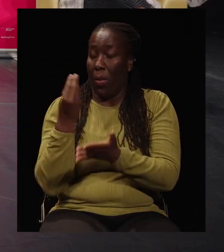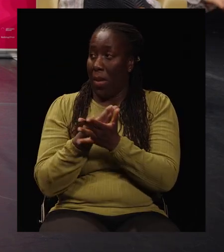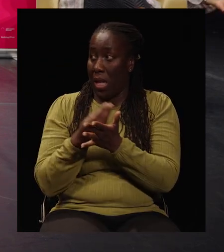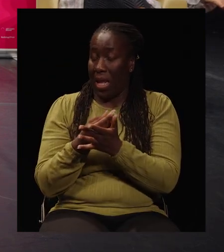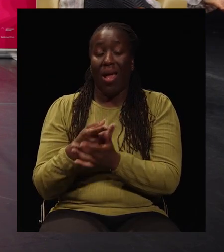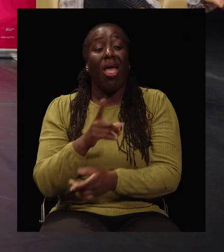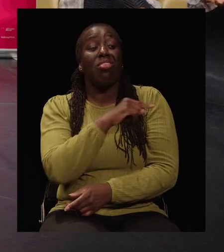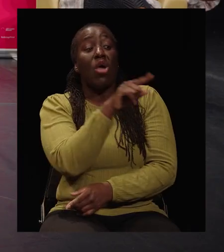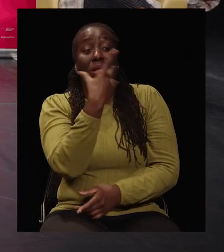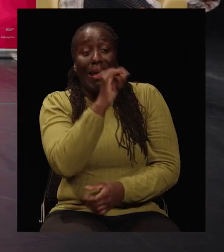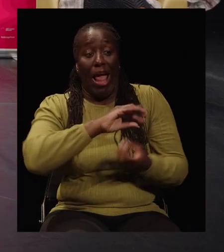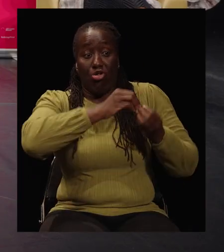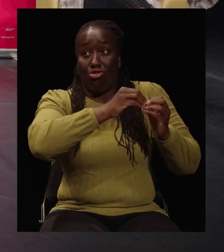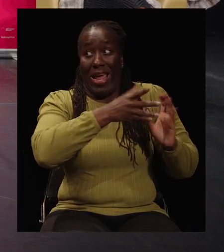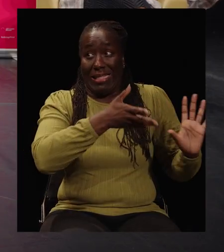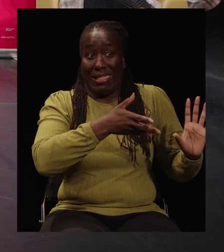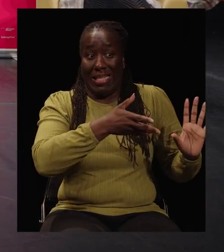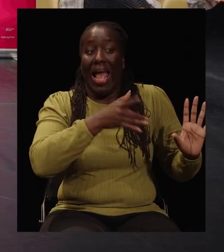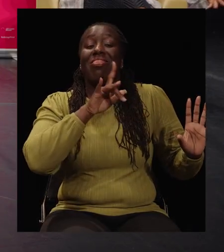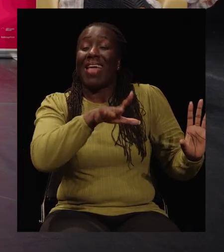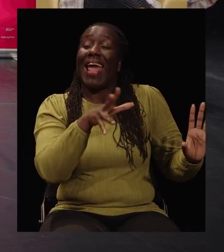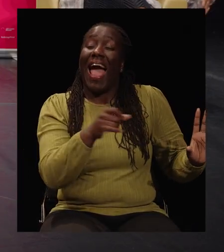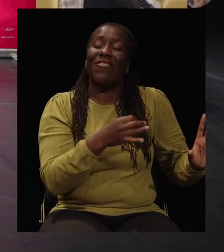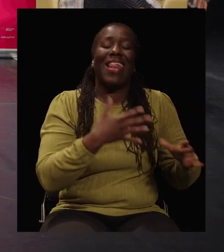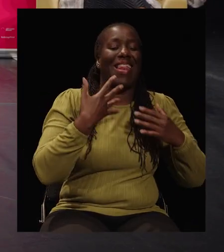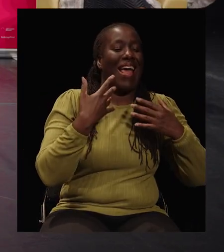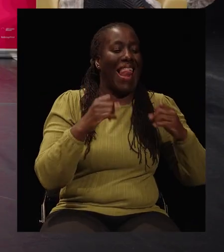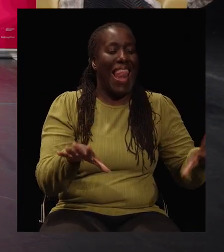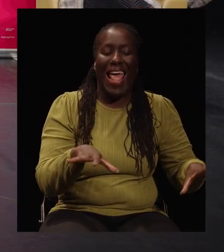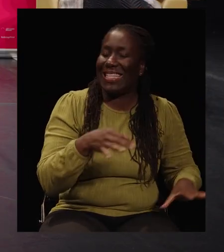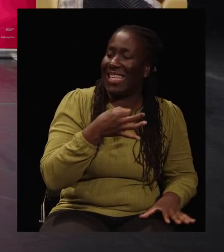or make are therefore taking less risks because you can't afford to lose any more money.